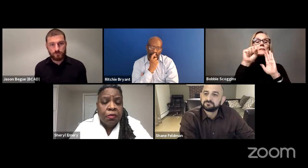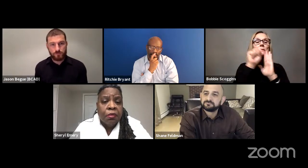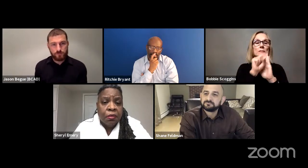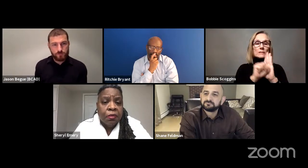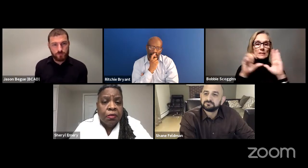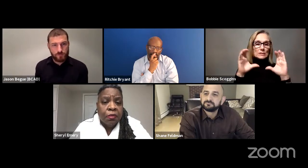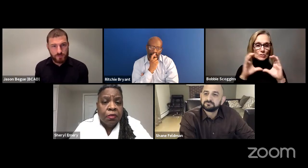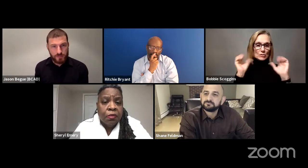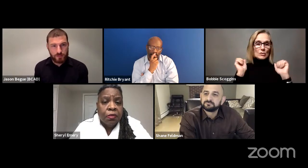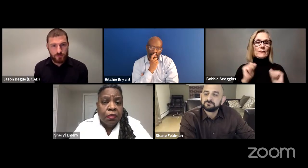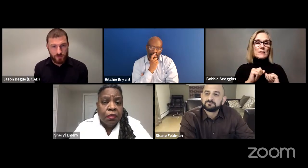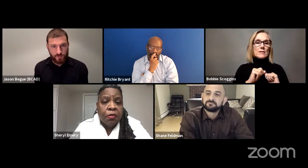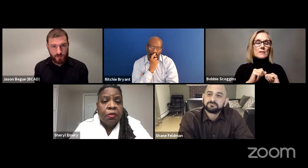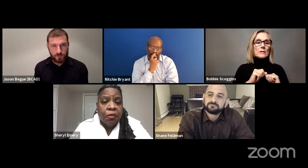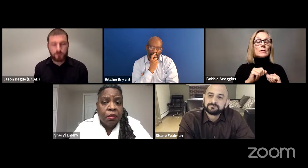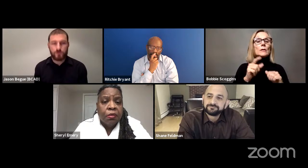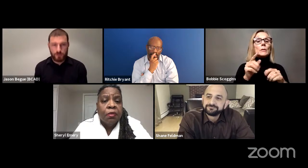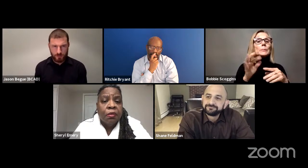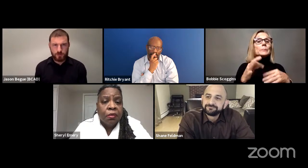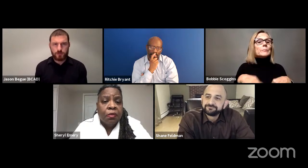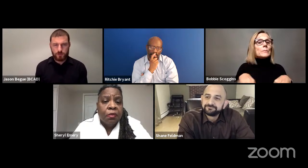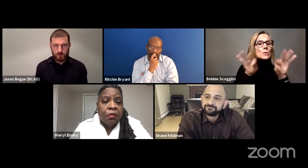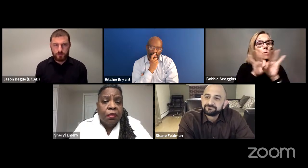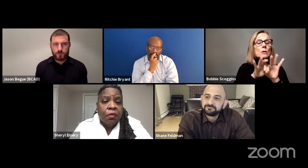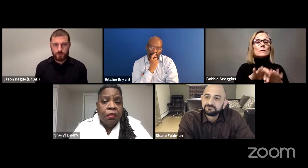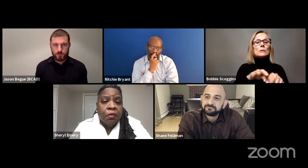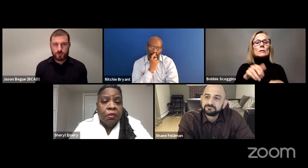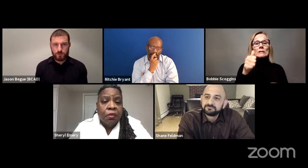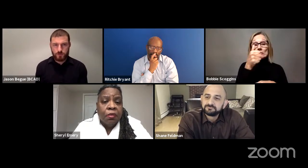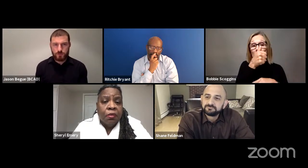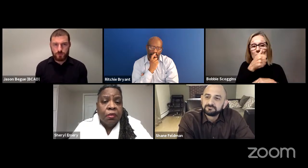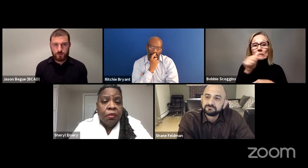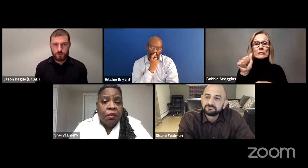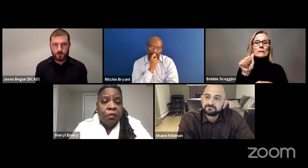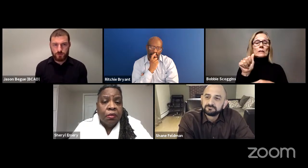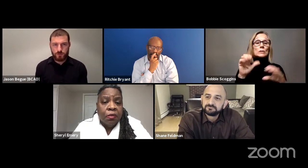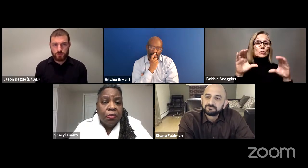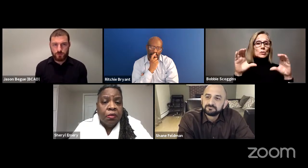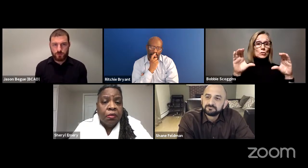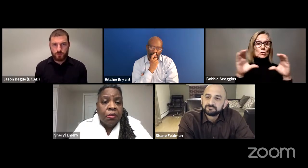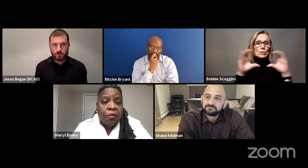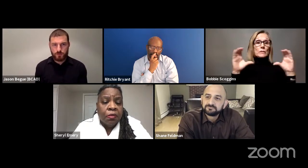certification itself and state certification itself and QA, I think the important distinction